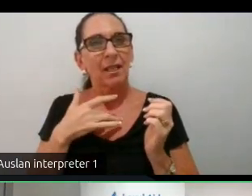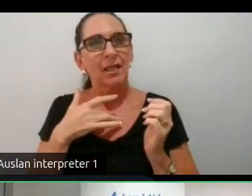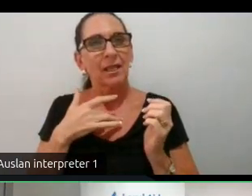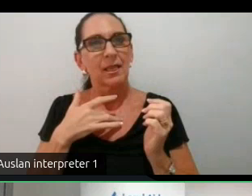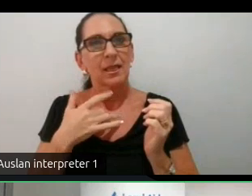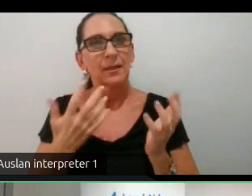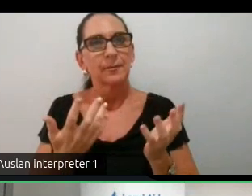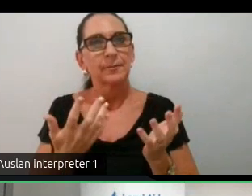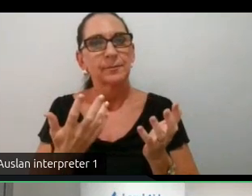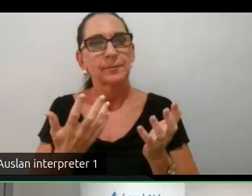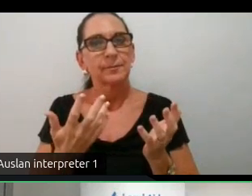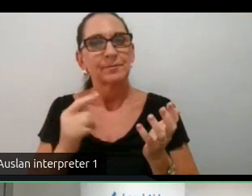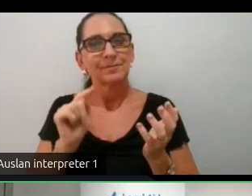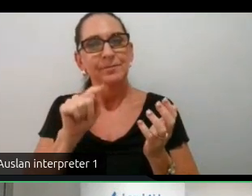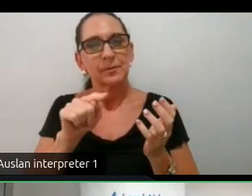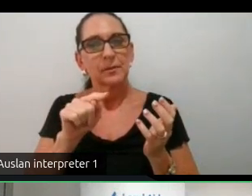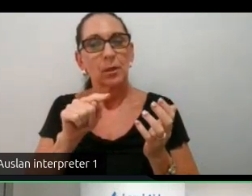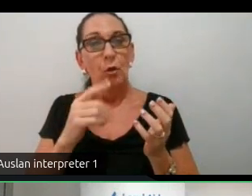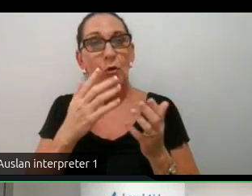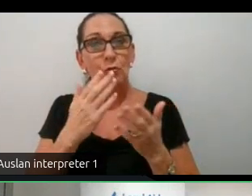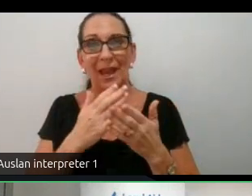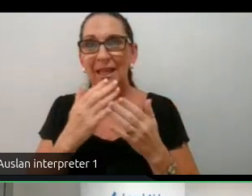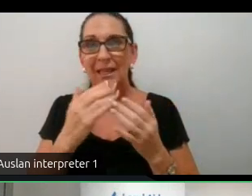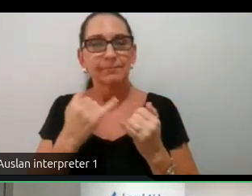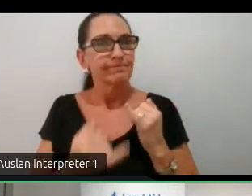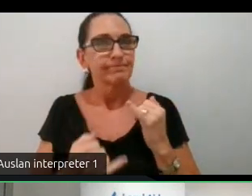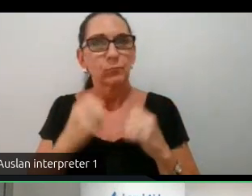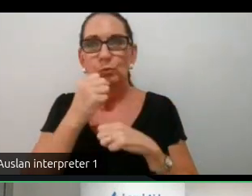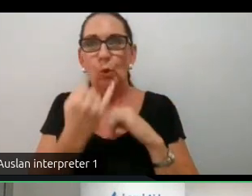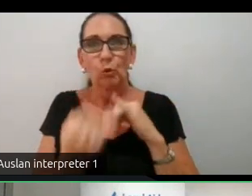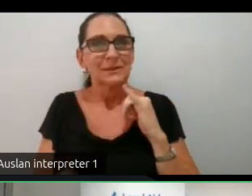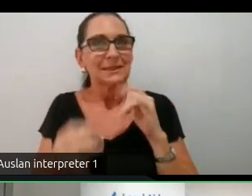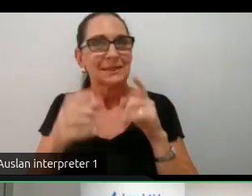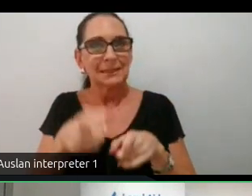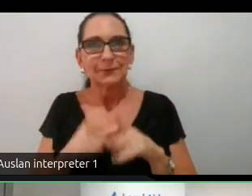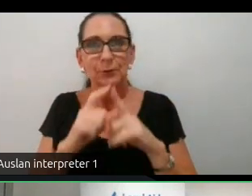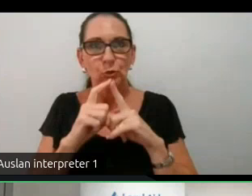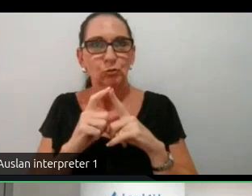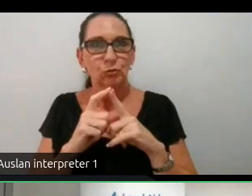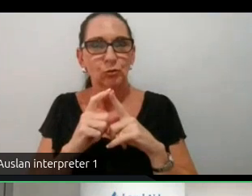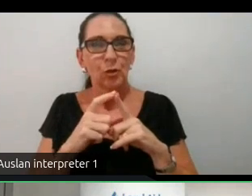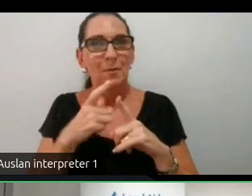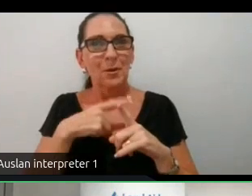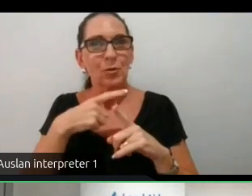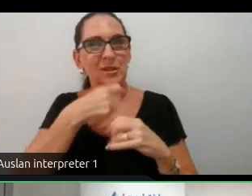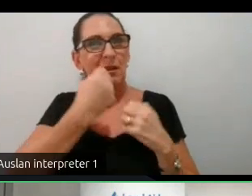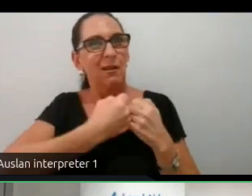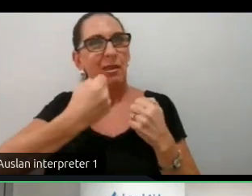think the temporary accommodation one has become more and more difficult as time frames for fixing